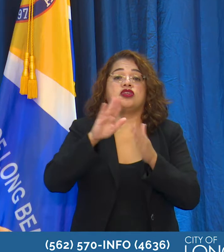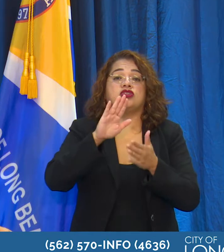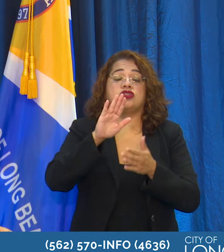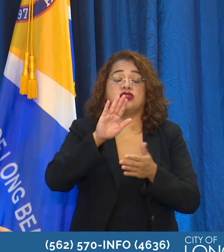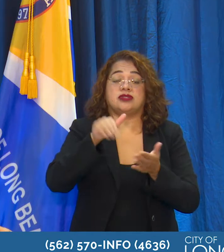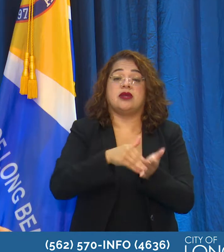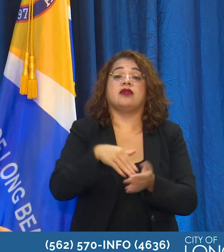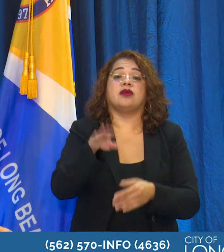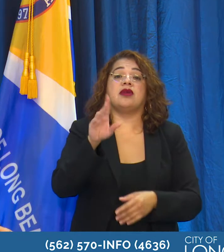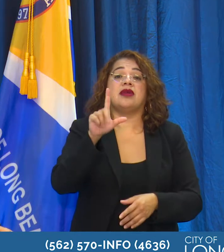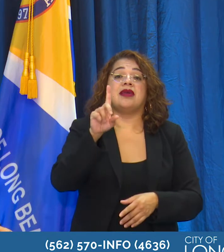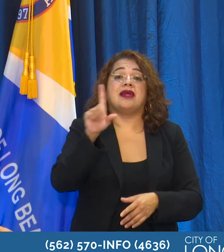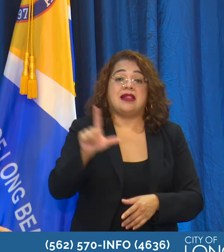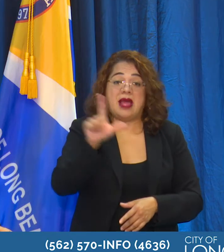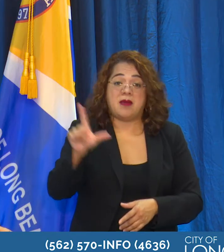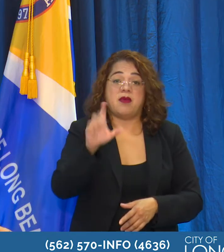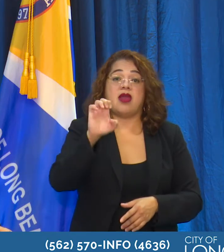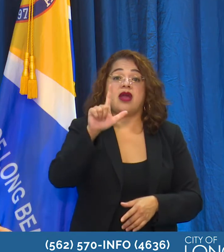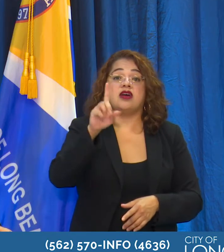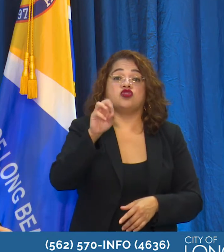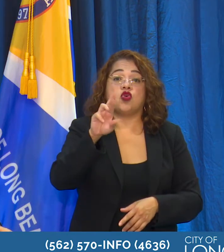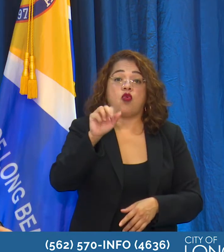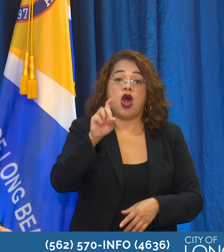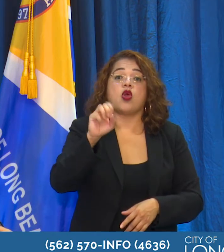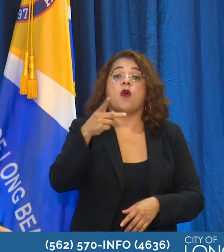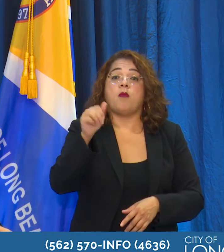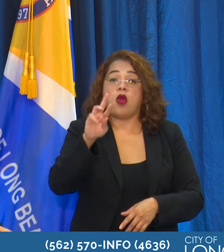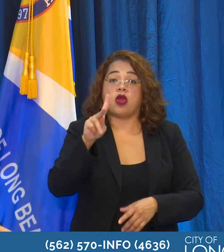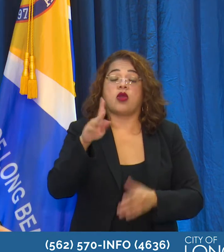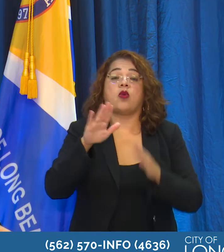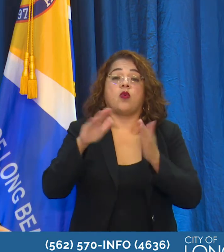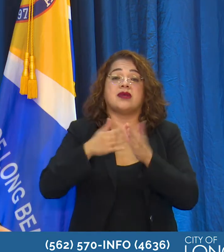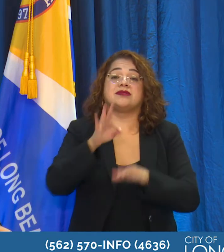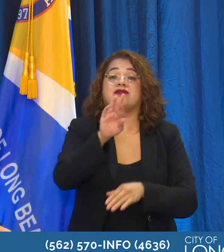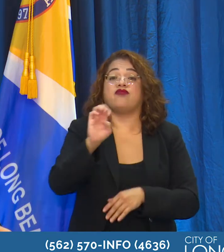Neighborhood Library, El Dorado Park West Community Center, Freeman Community Center,